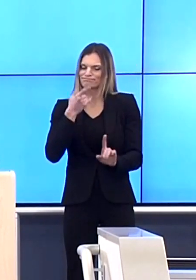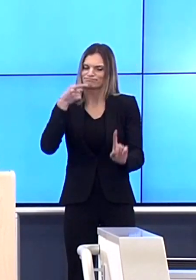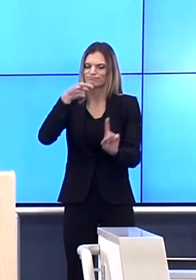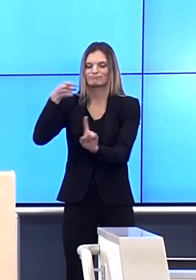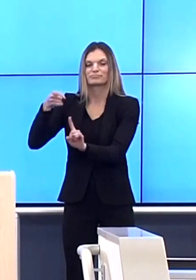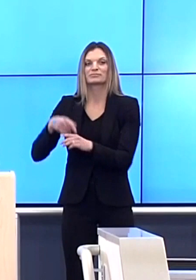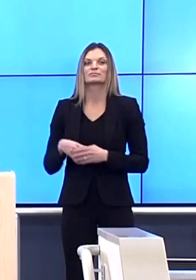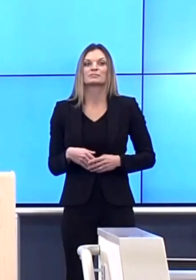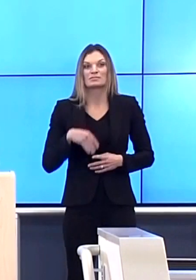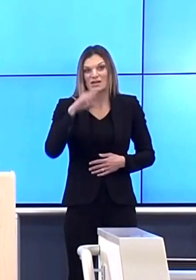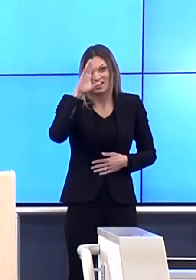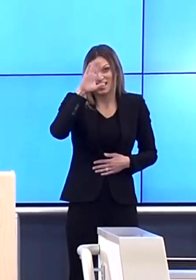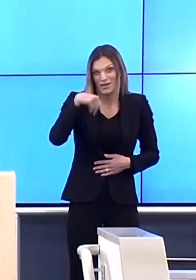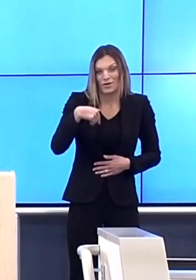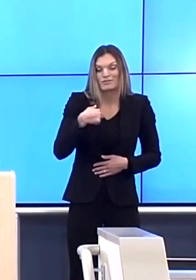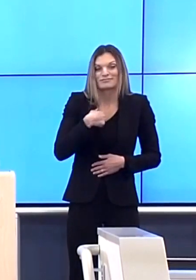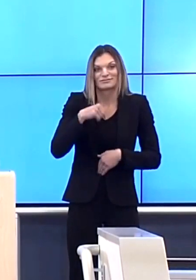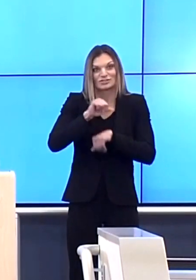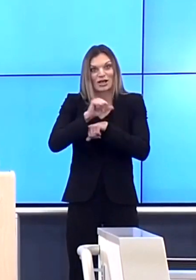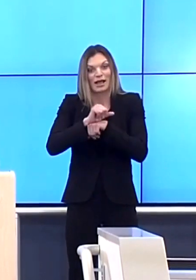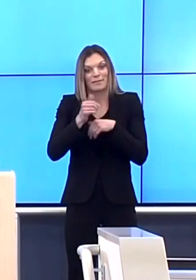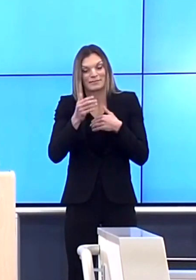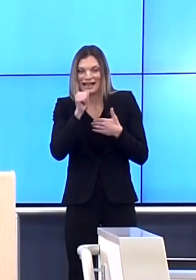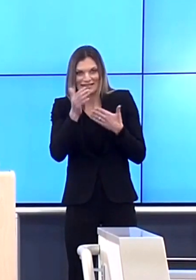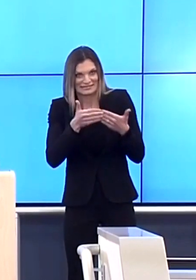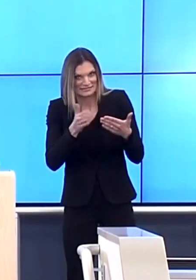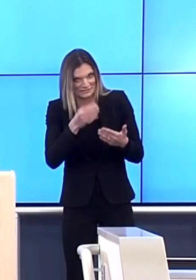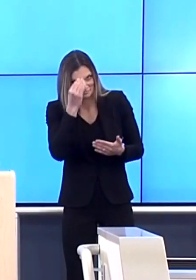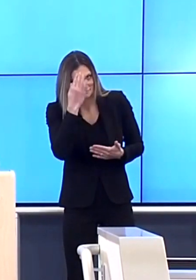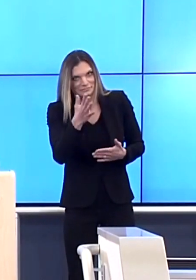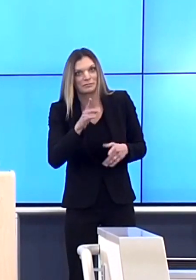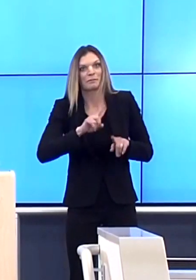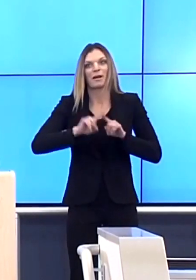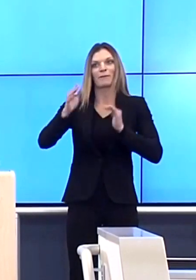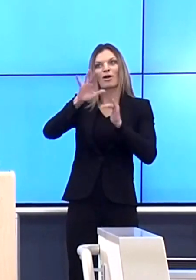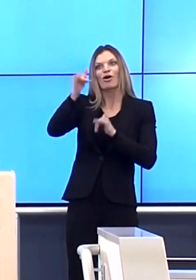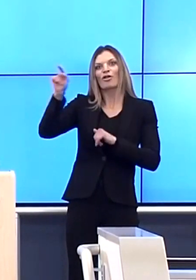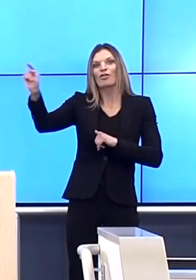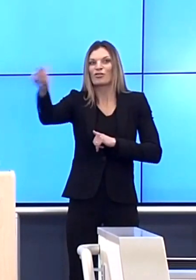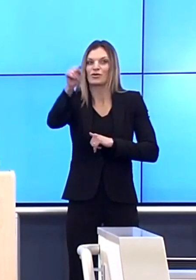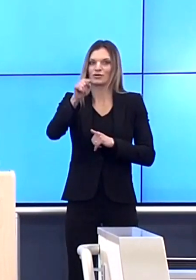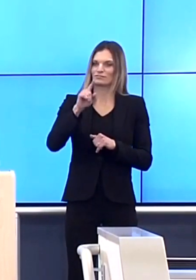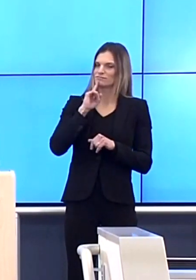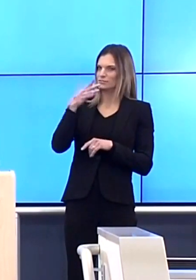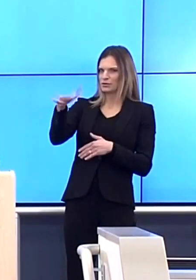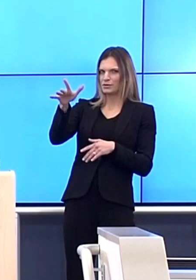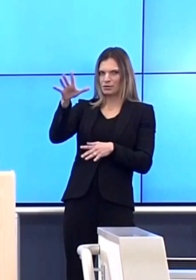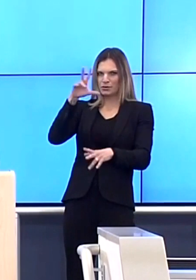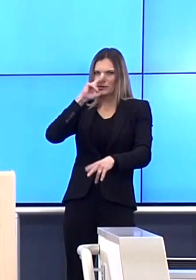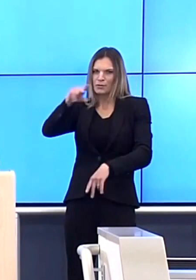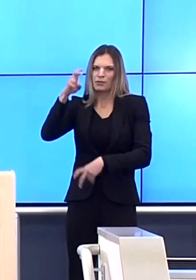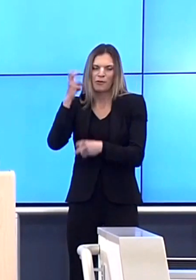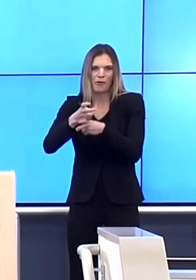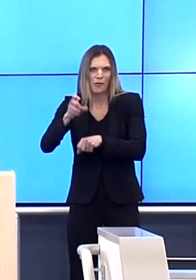OVERWHELMING THIS WHOLE EXPERIENCE IS, AND ALTHOUGH I EXPERIENCE IS, AND ALTHOUGH I ACKNOWLEDGE AS TOUGH AS MY JOB ACKNOWLEDGE AS TOUGH AS MY JOB IS, MY BURDEN’S LIGHTER THAN IS, MY BURDEN’S LIGHTER THAN THAT OF MANY.